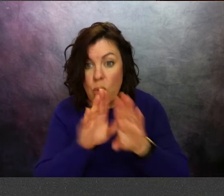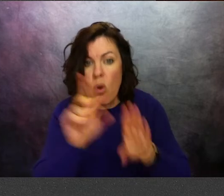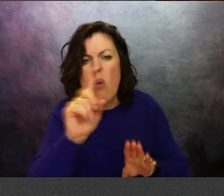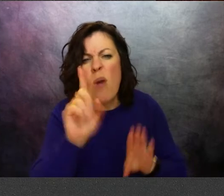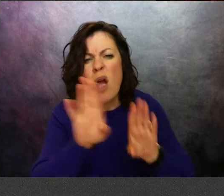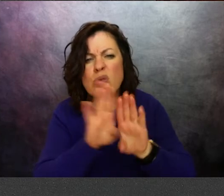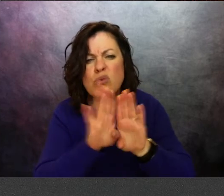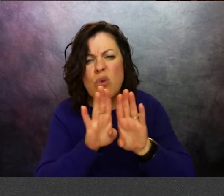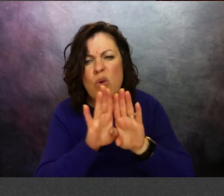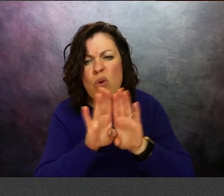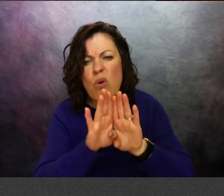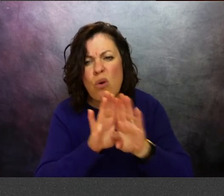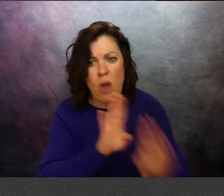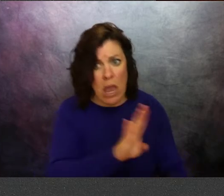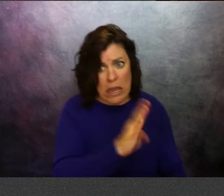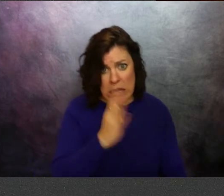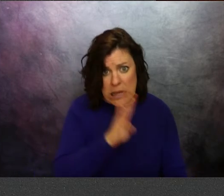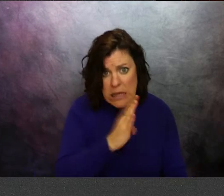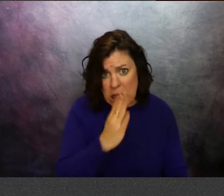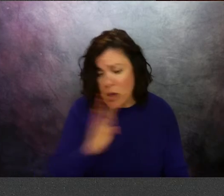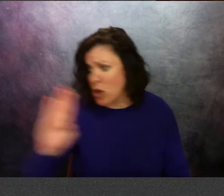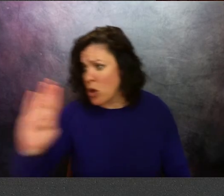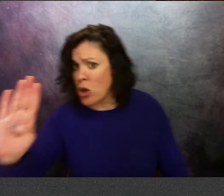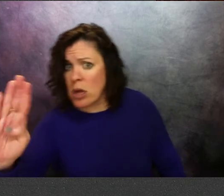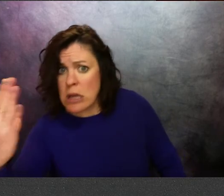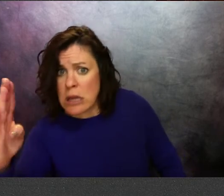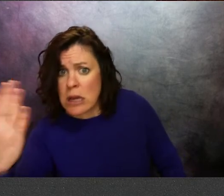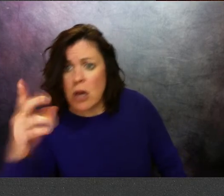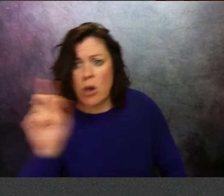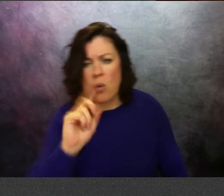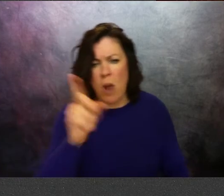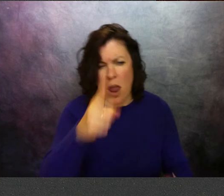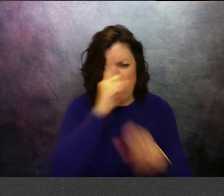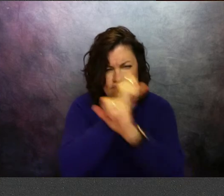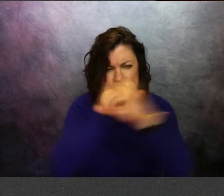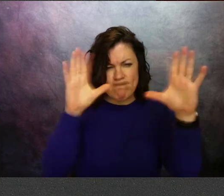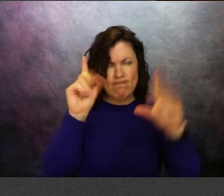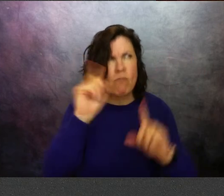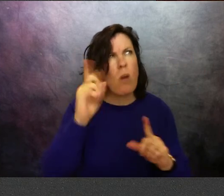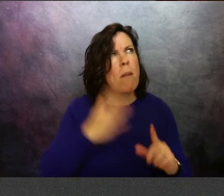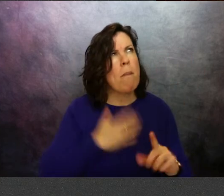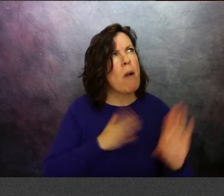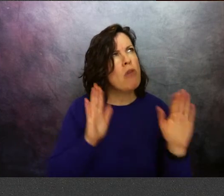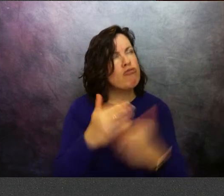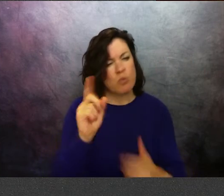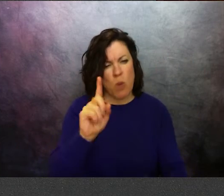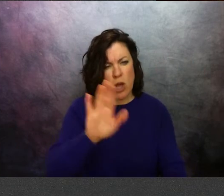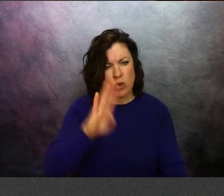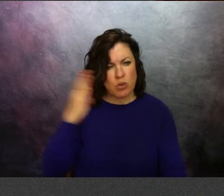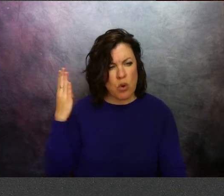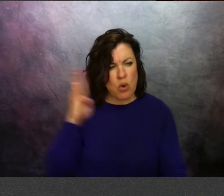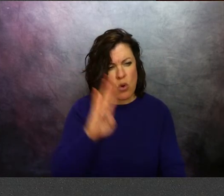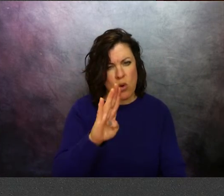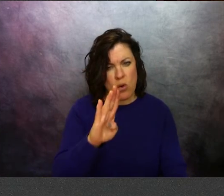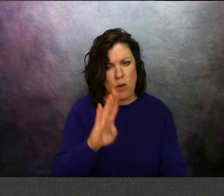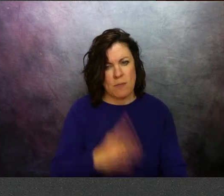Where's the door? Is it over here? Is it over here? Did you think about where your door is? Hmm. What else is in the room?